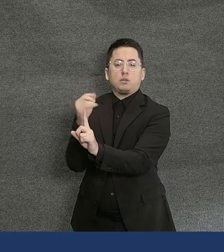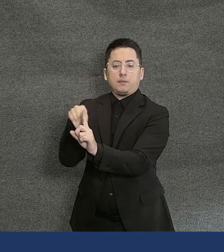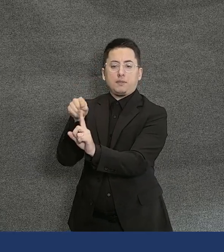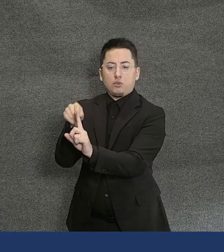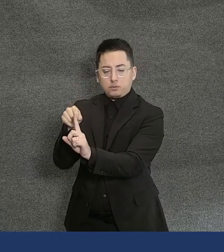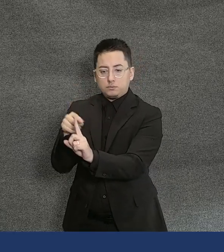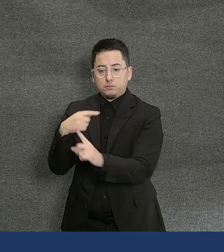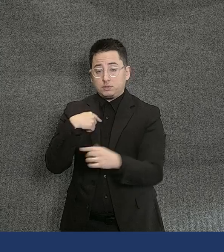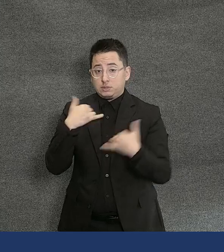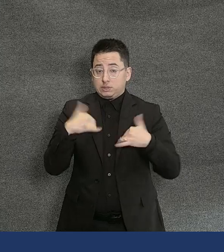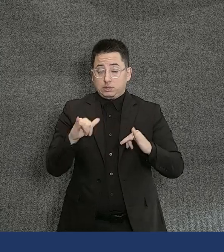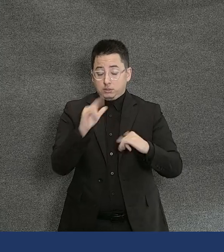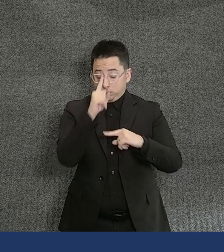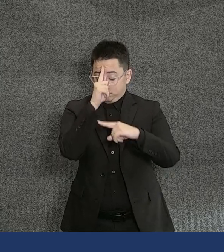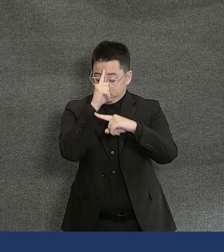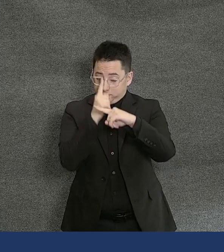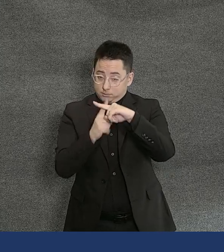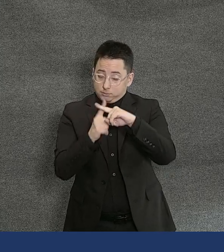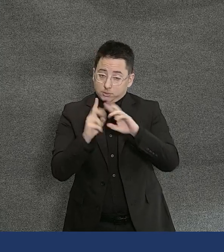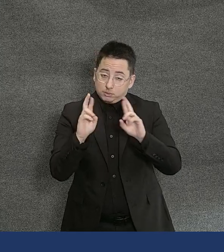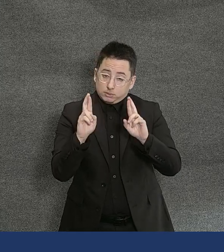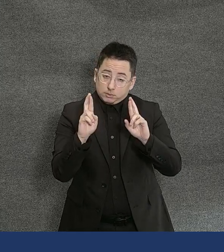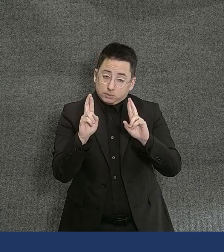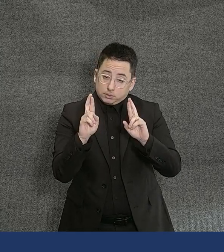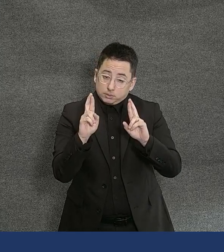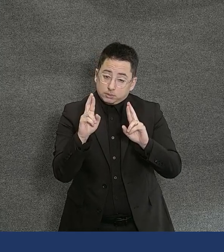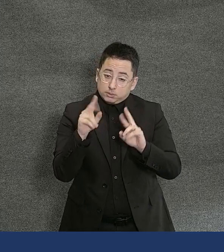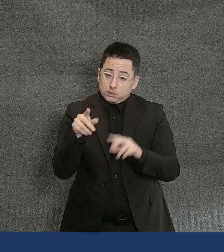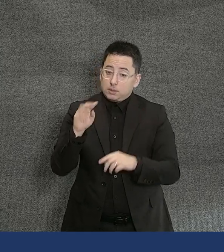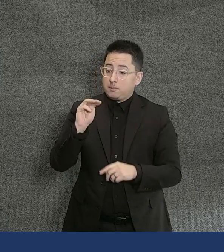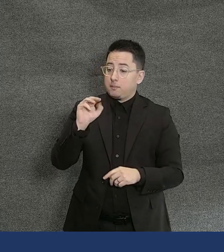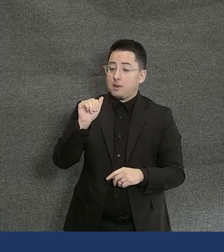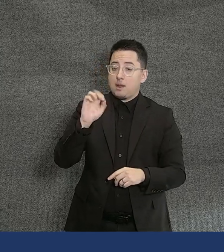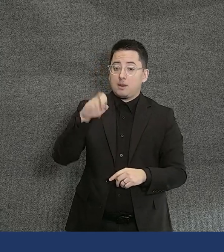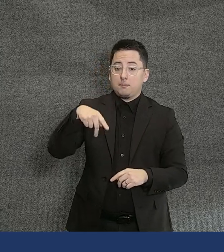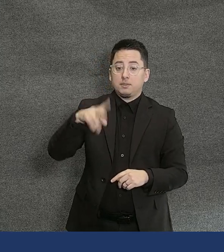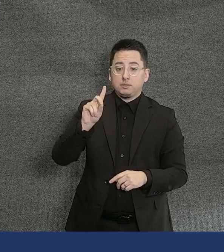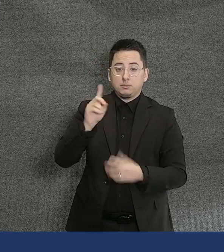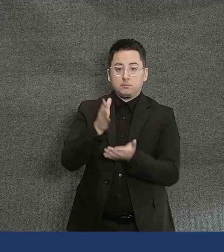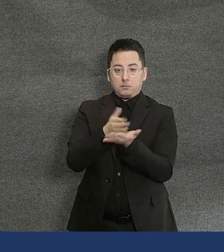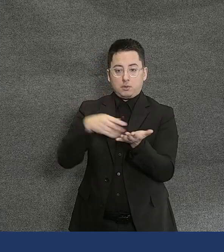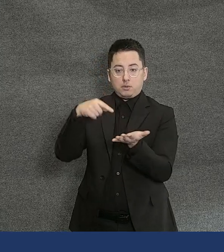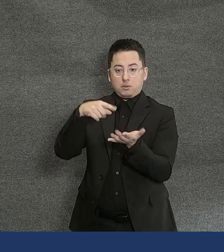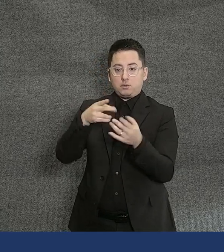is the MA-EPD premium component and the increase for wages and tiering in CFSS.